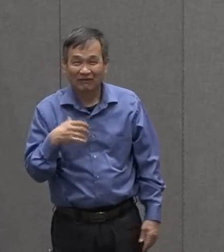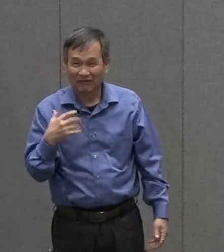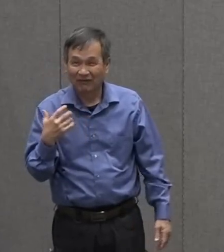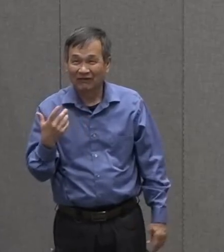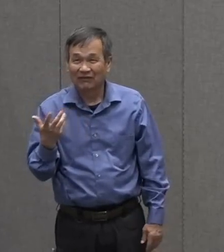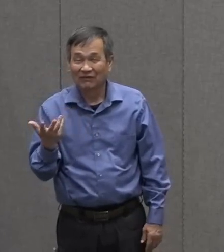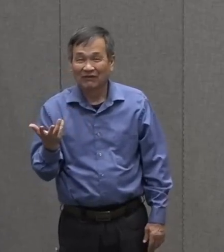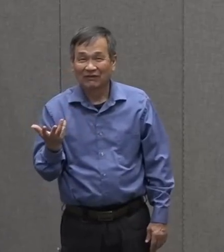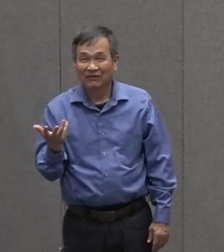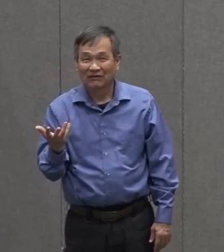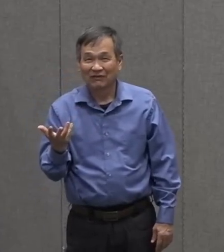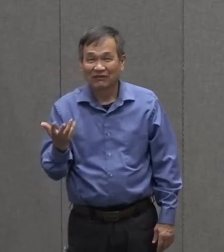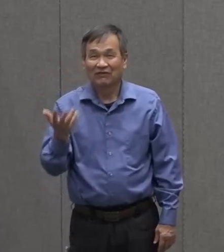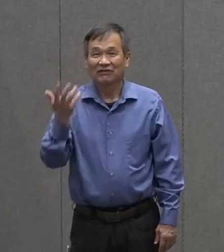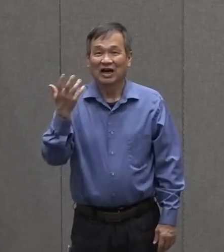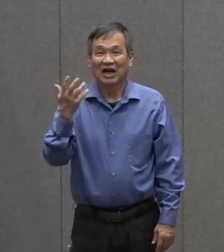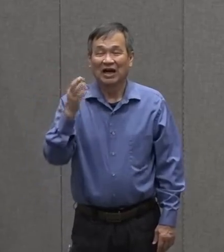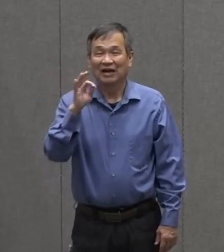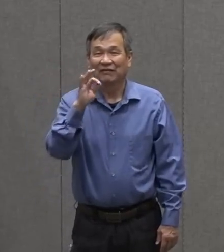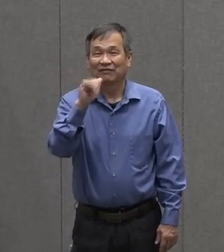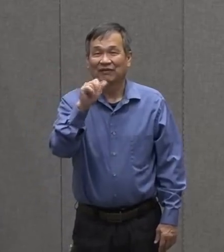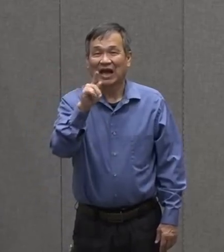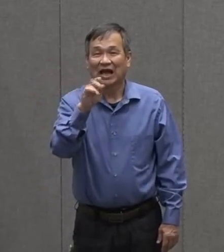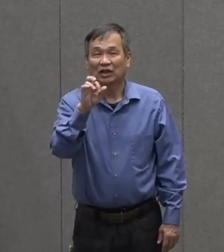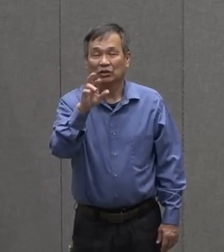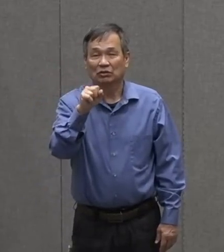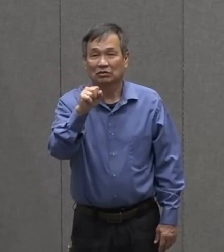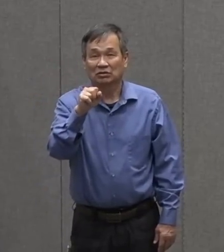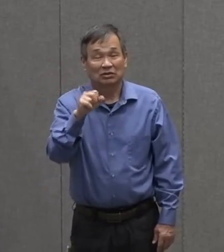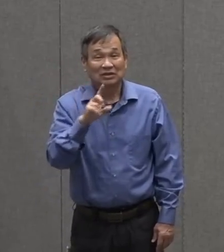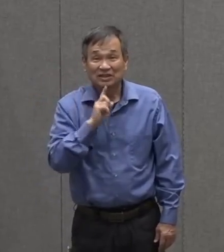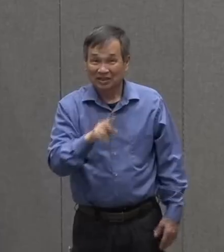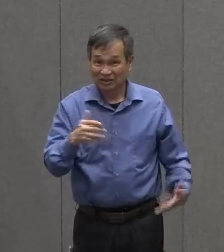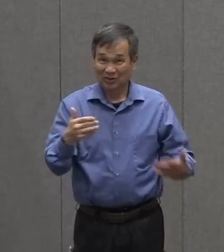Do you think you have a new pattern that you might predict for all square numbers?